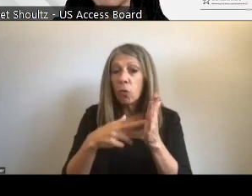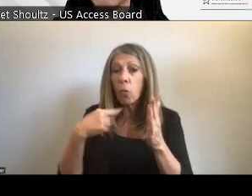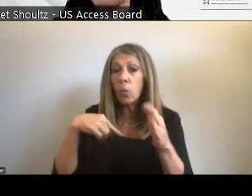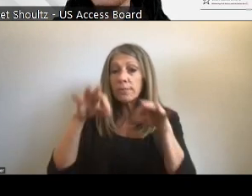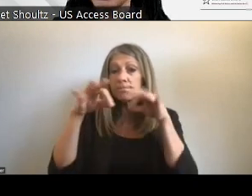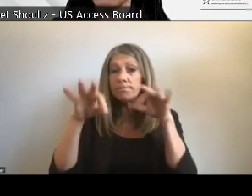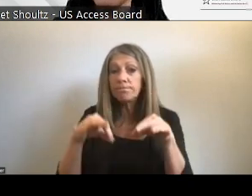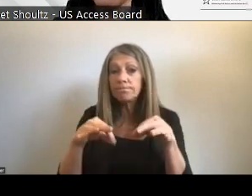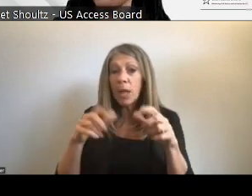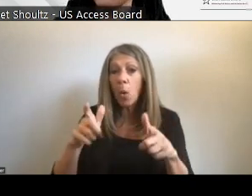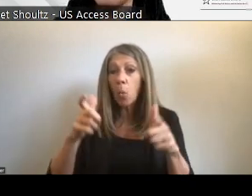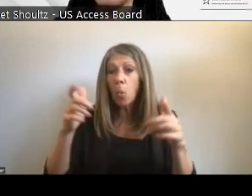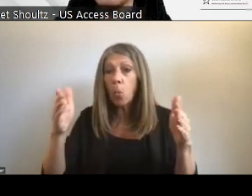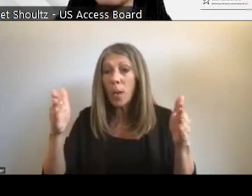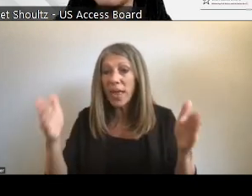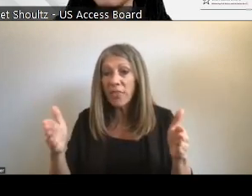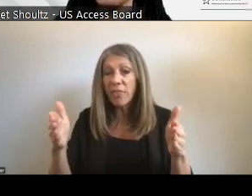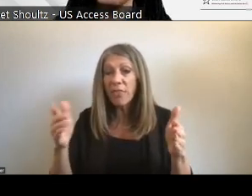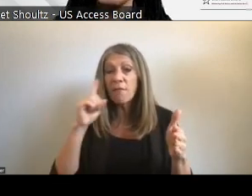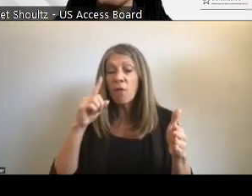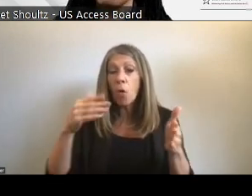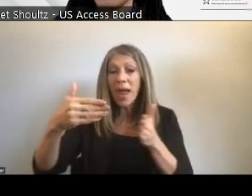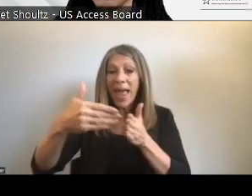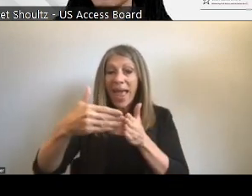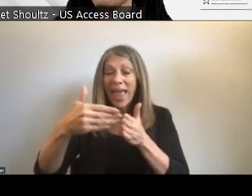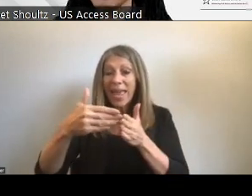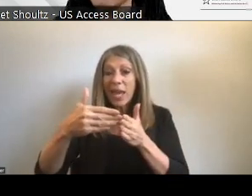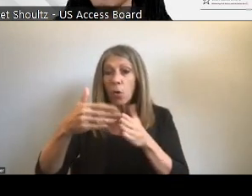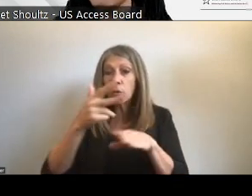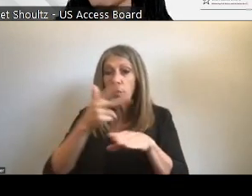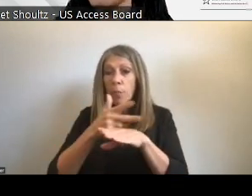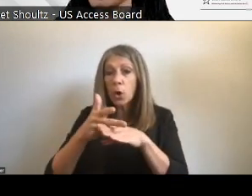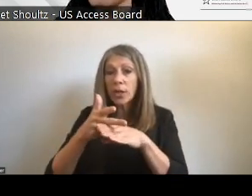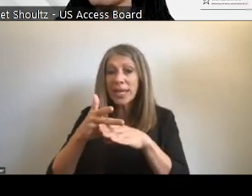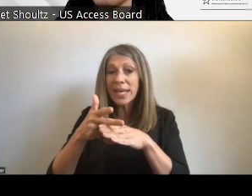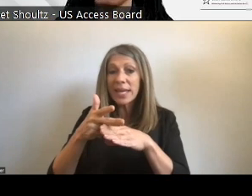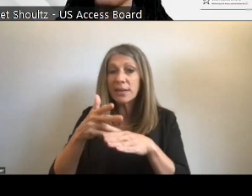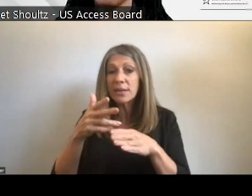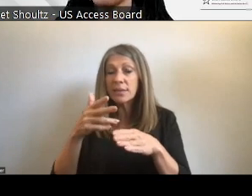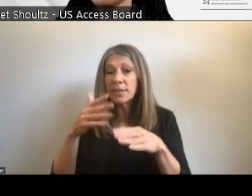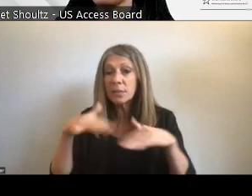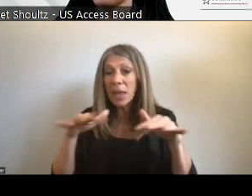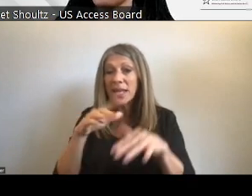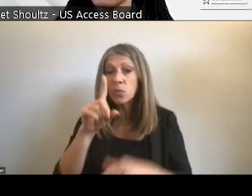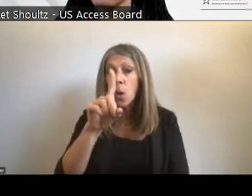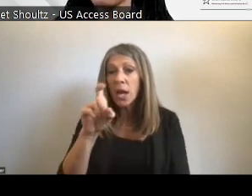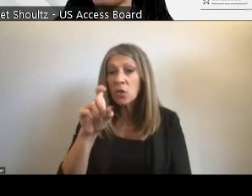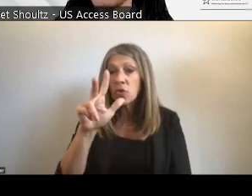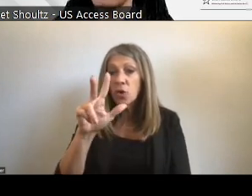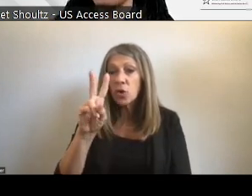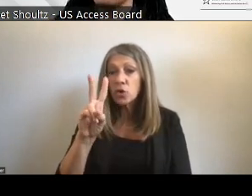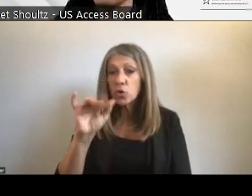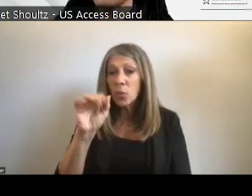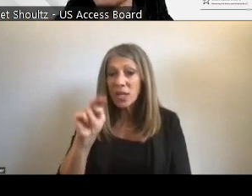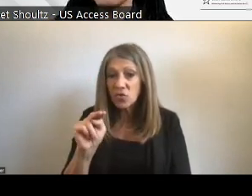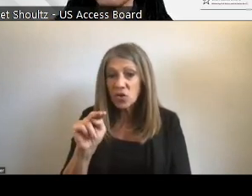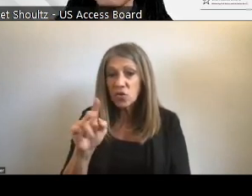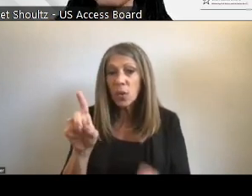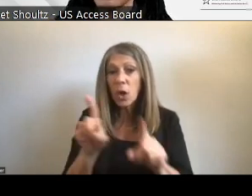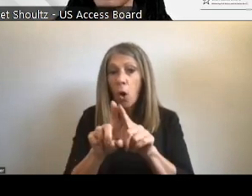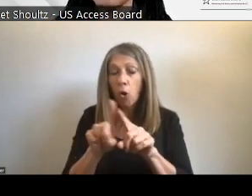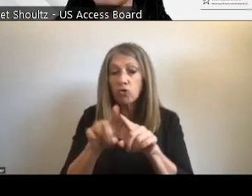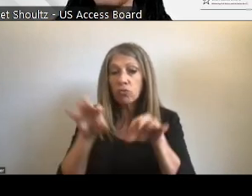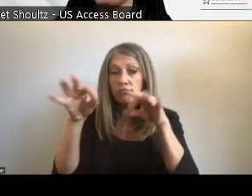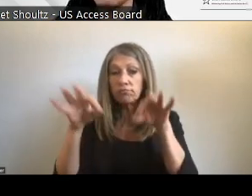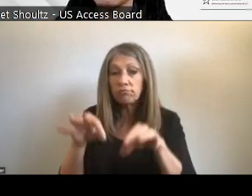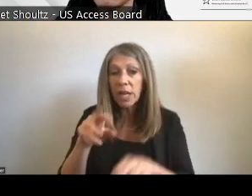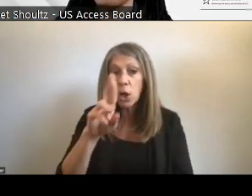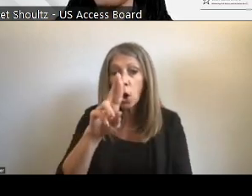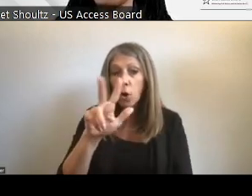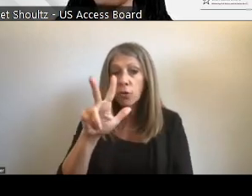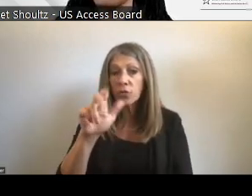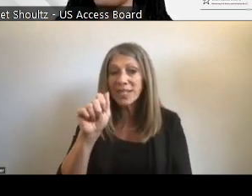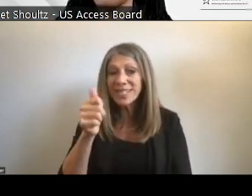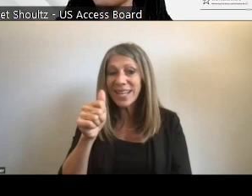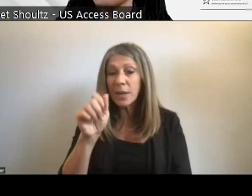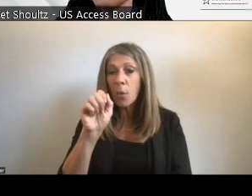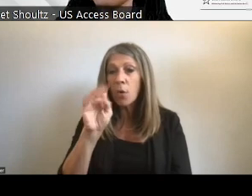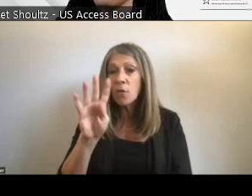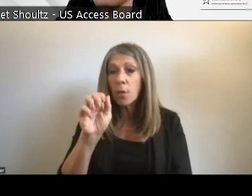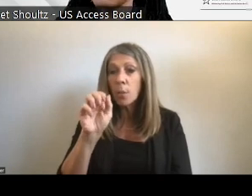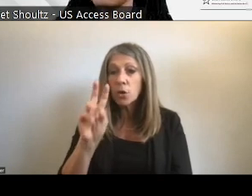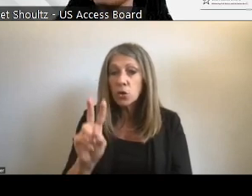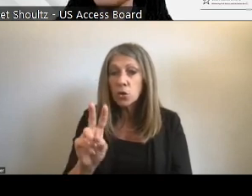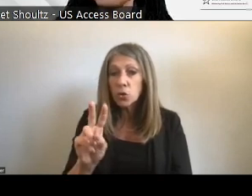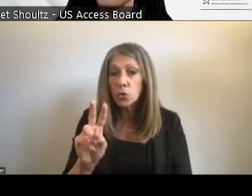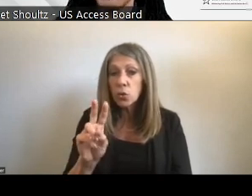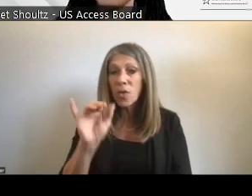a width for angled parking spaces and that is 132 inches. We've also specified in R310.4.2, which is a